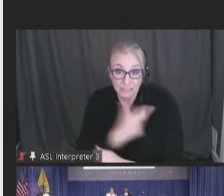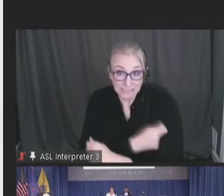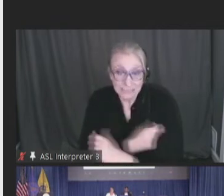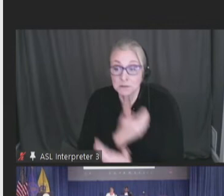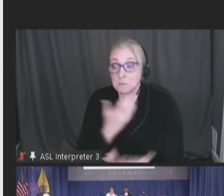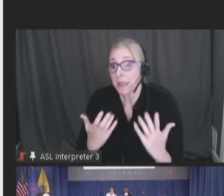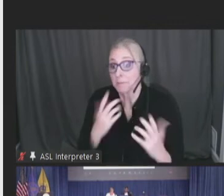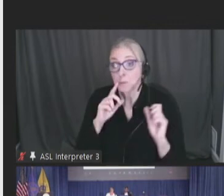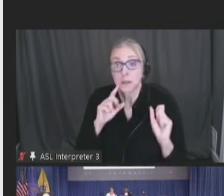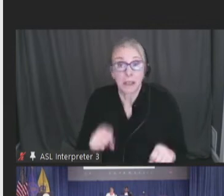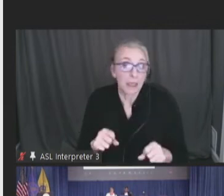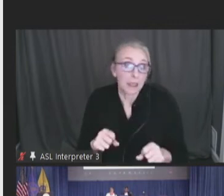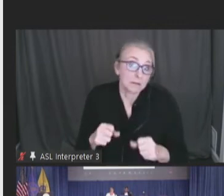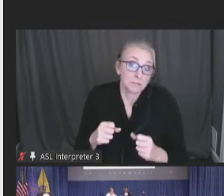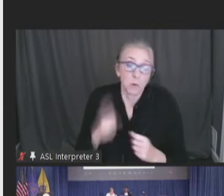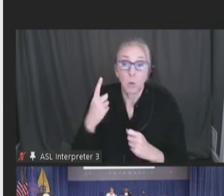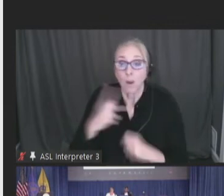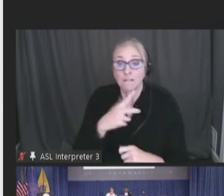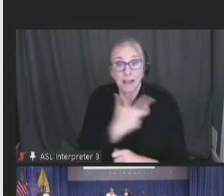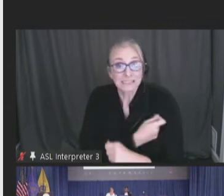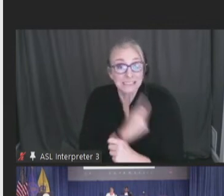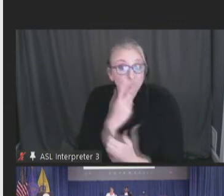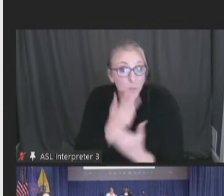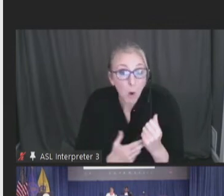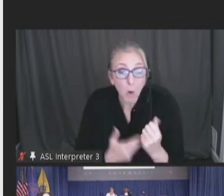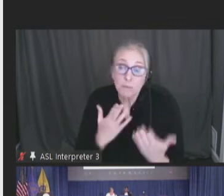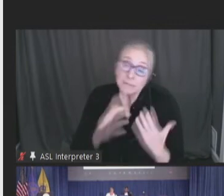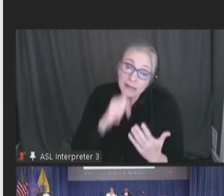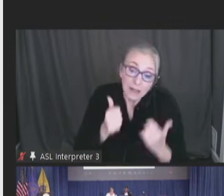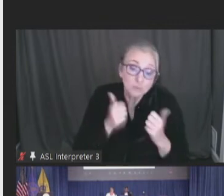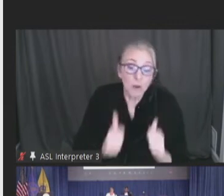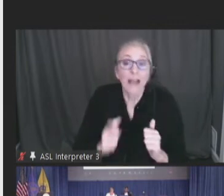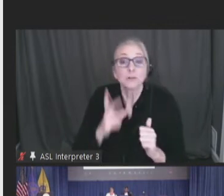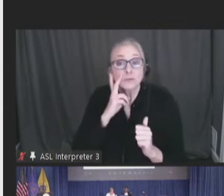can get away with one vaccine for both, maybe not. We're trying to sort that out.